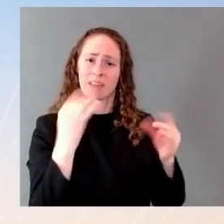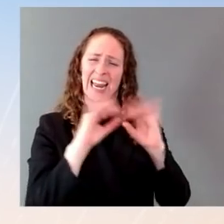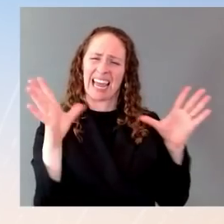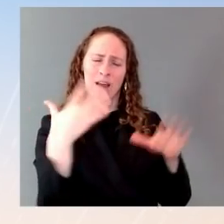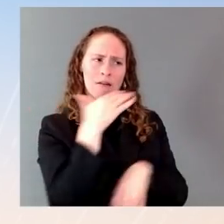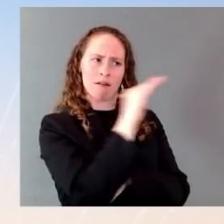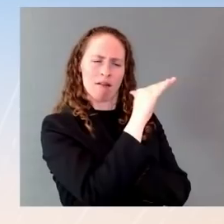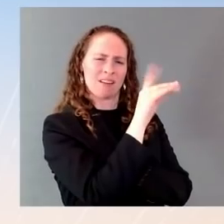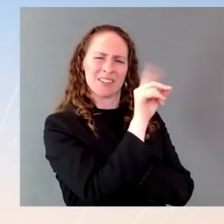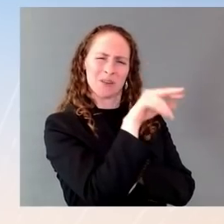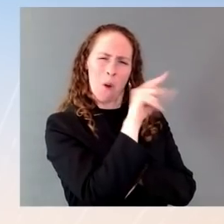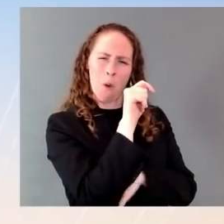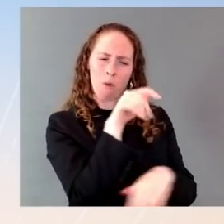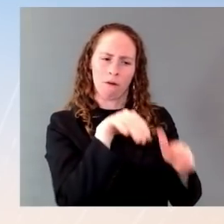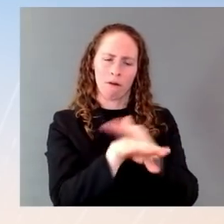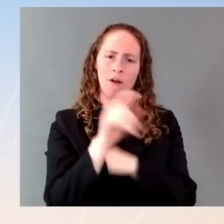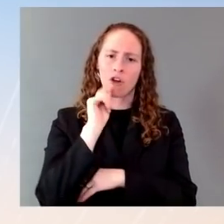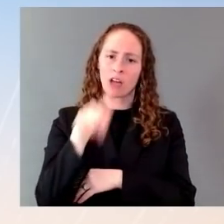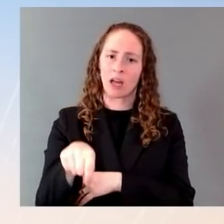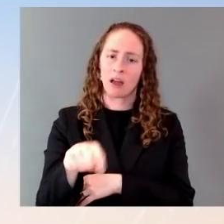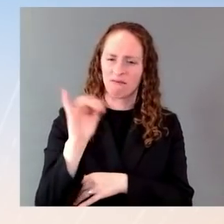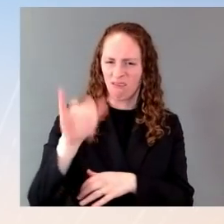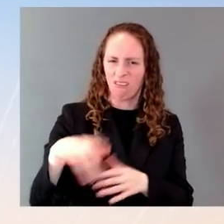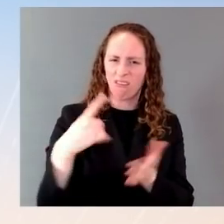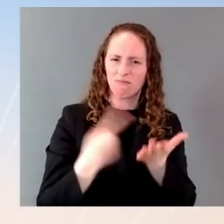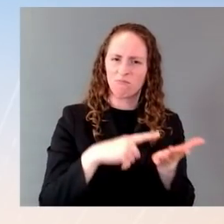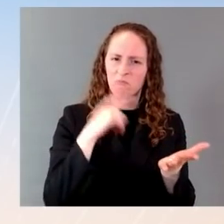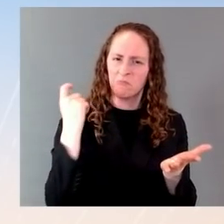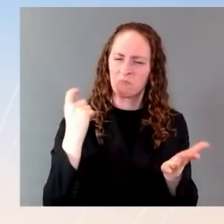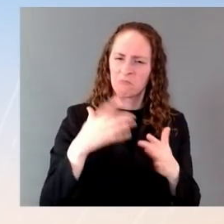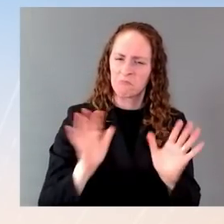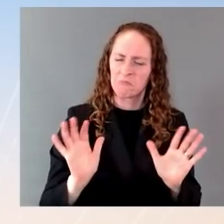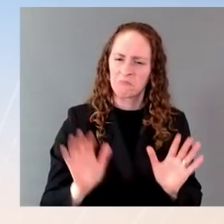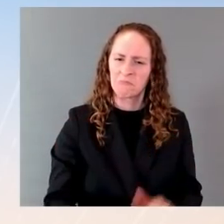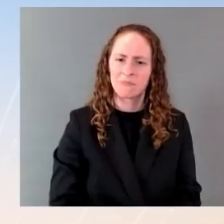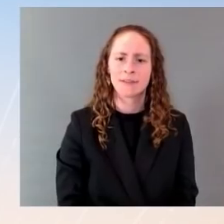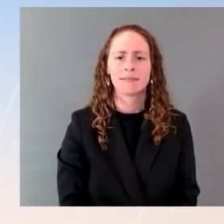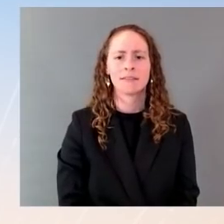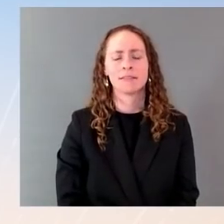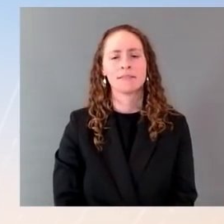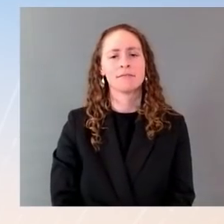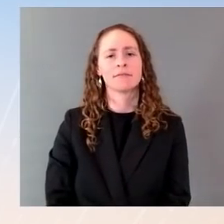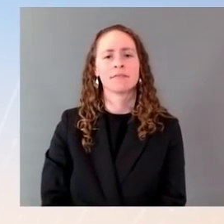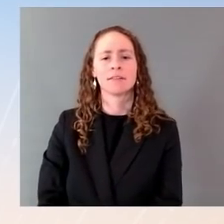The Press: And one last question, just logistics: Is the President going to attend the funeral for Bob Dole? Ms. Psaki: He, of course,